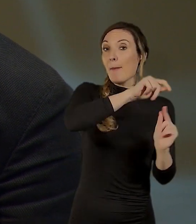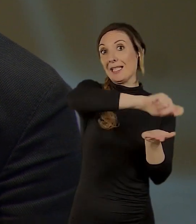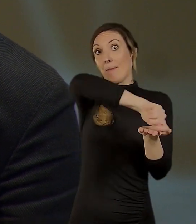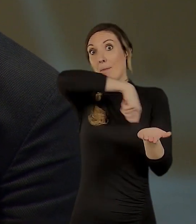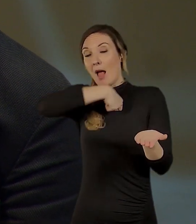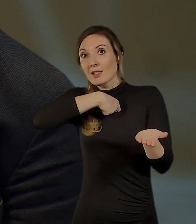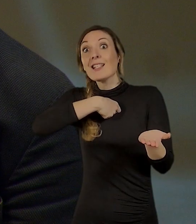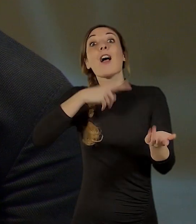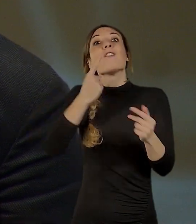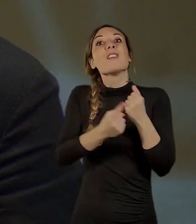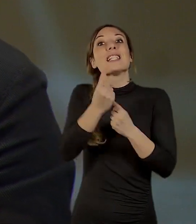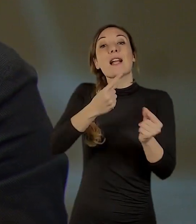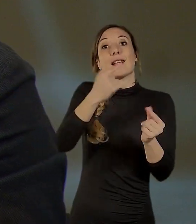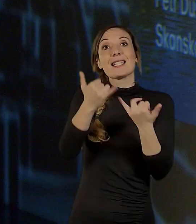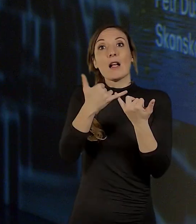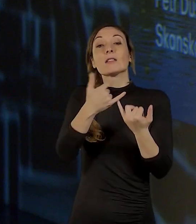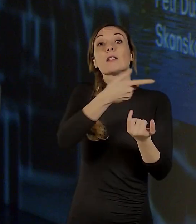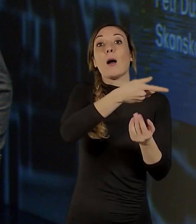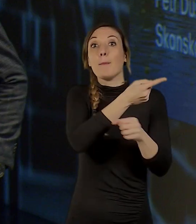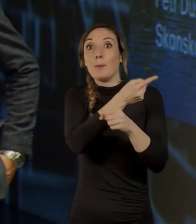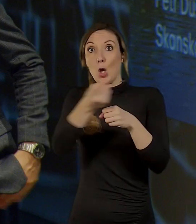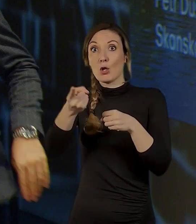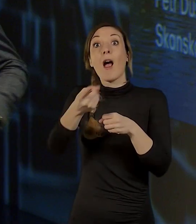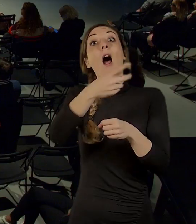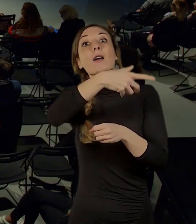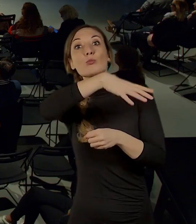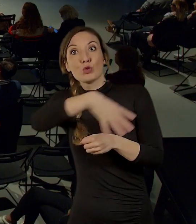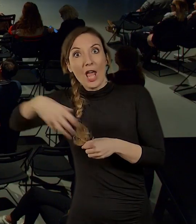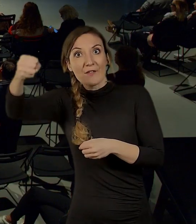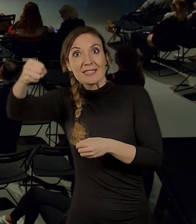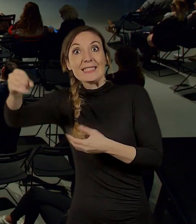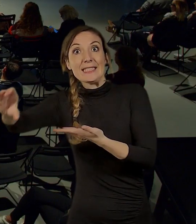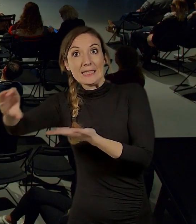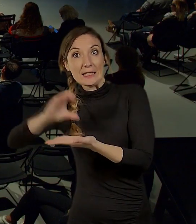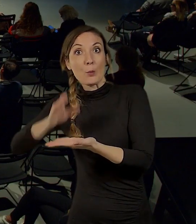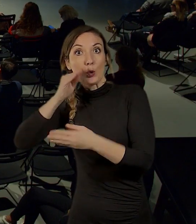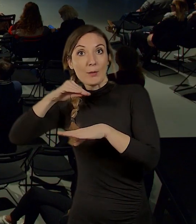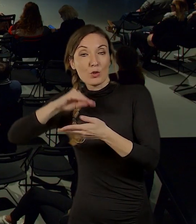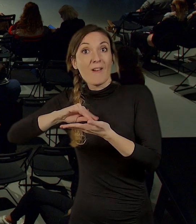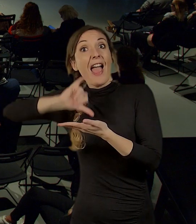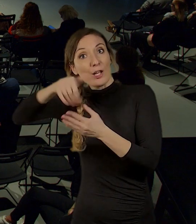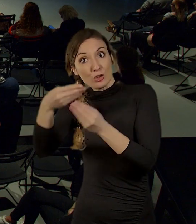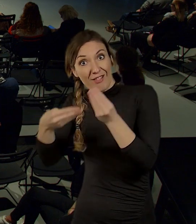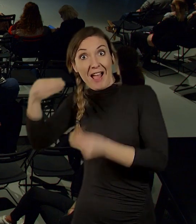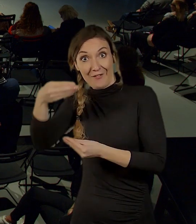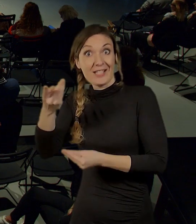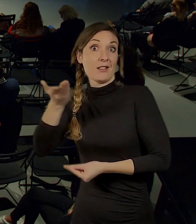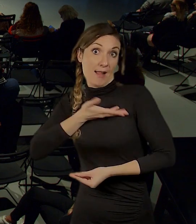That means, when the zoning plan is changed based on